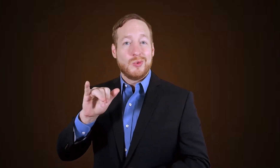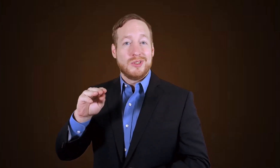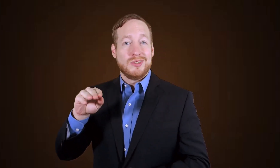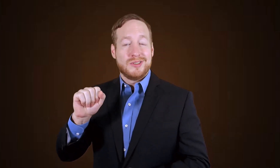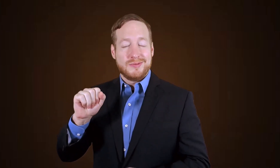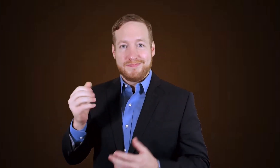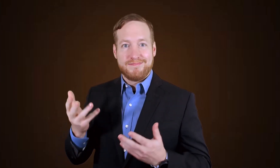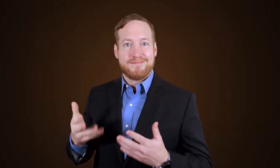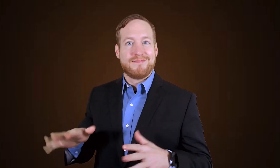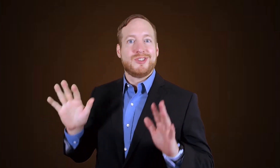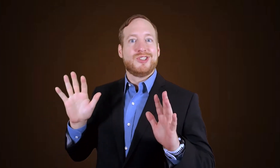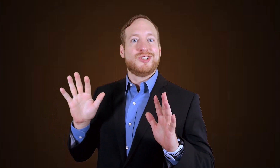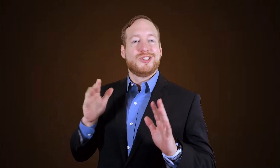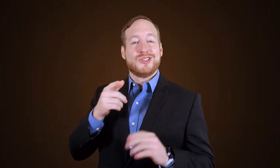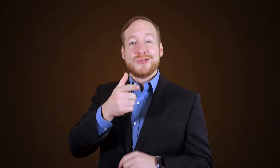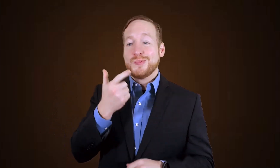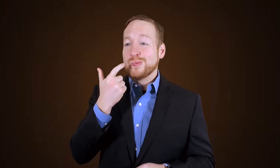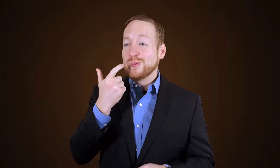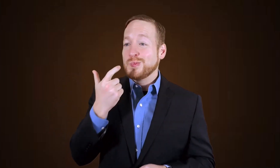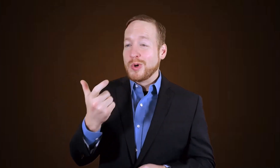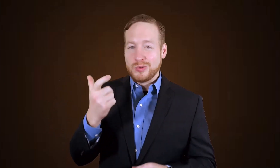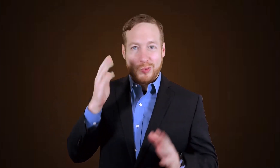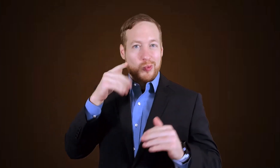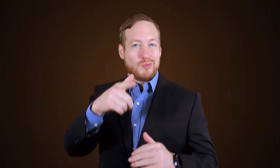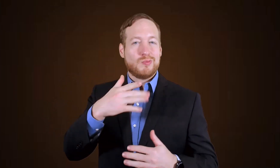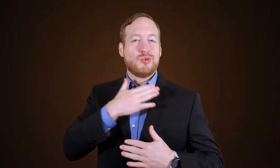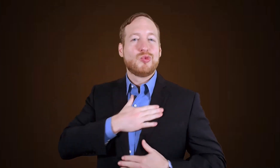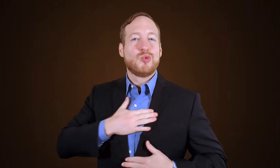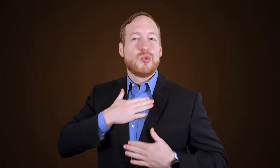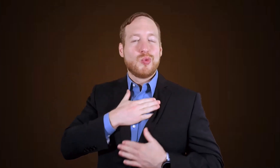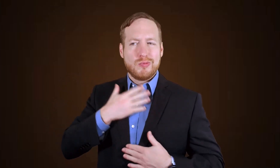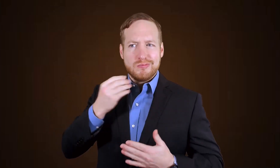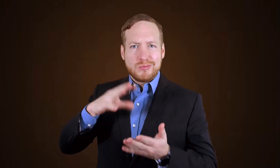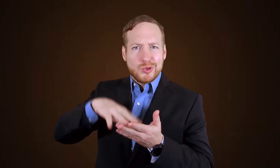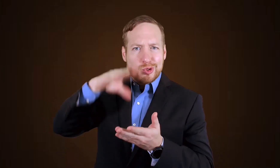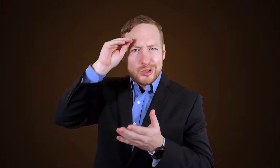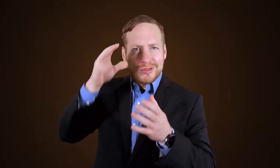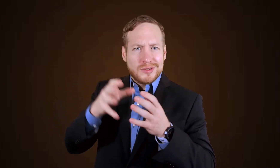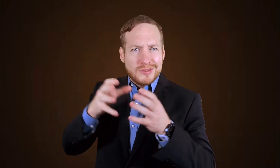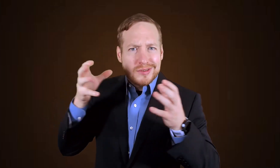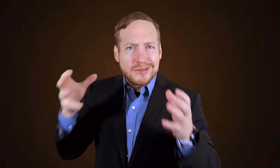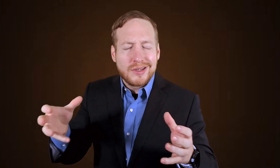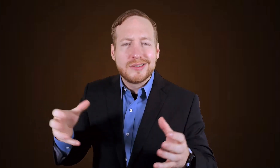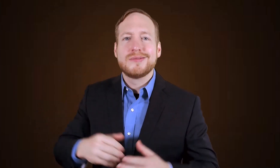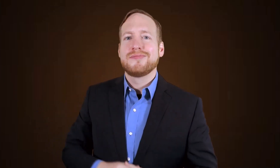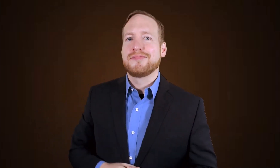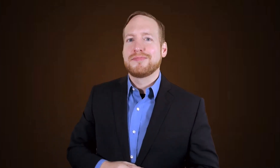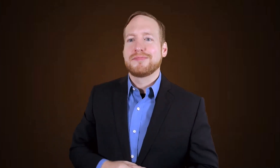well you've just seen Olivia Williams and her interview I hope you enjoyed this and I hope you learned a lot